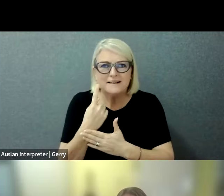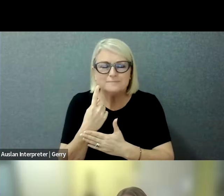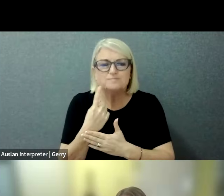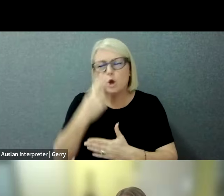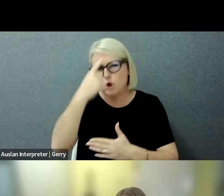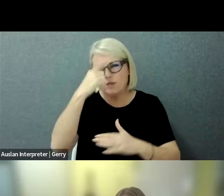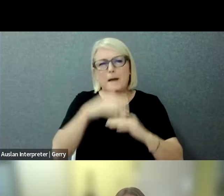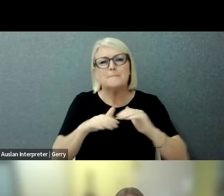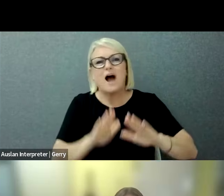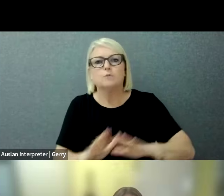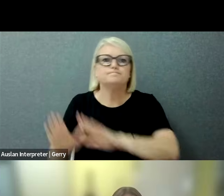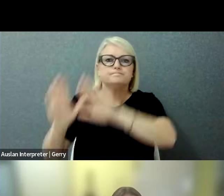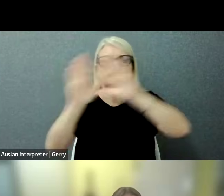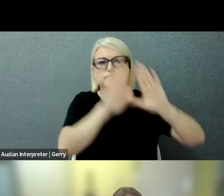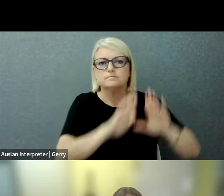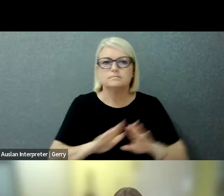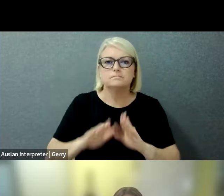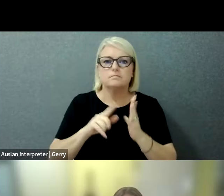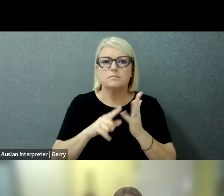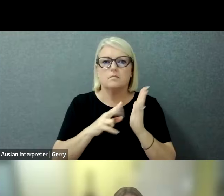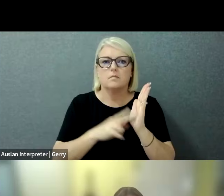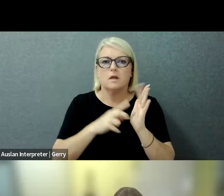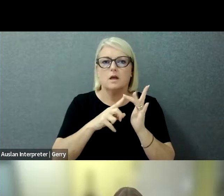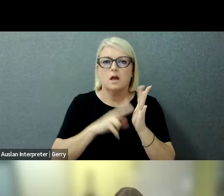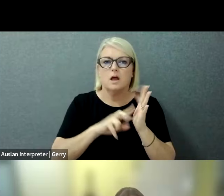about universal systems we kind of think, this is designed for everybody to get because there's some